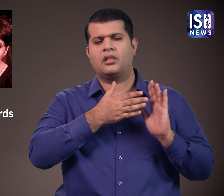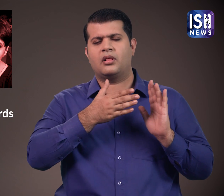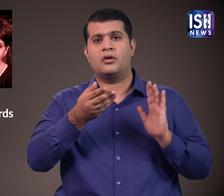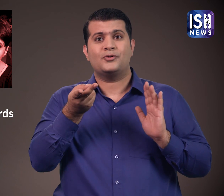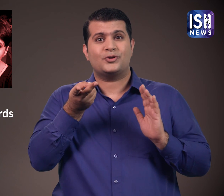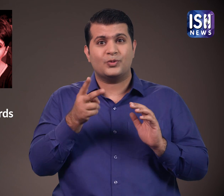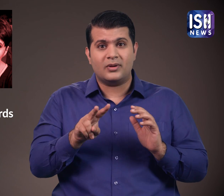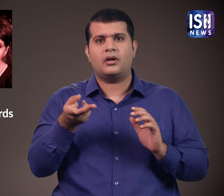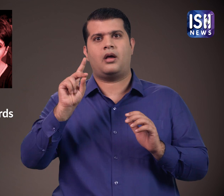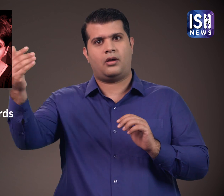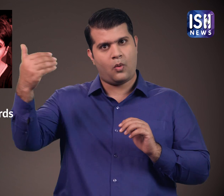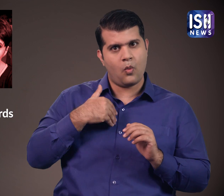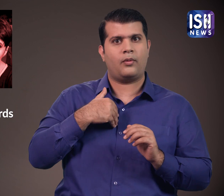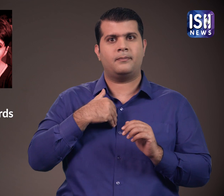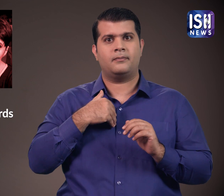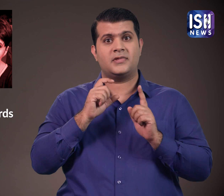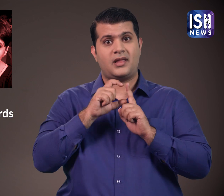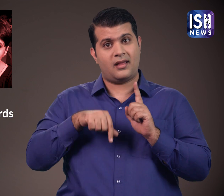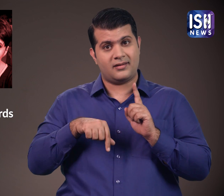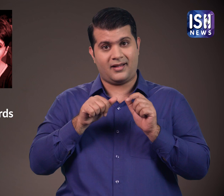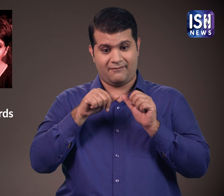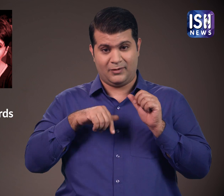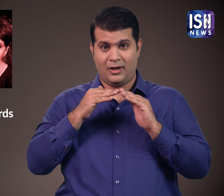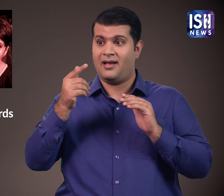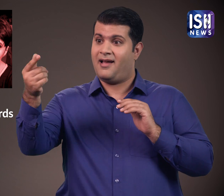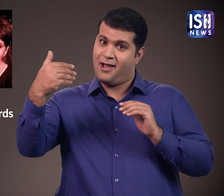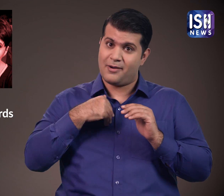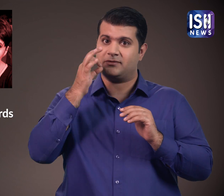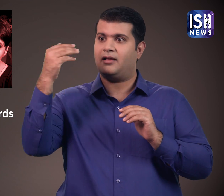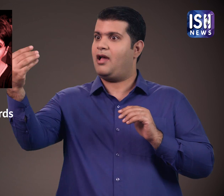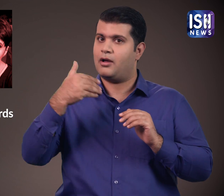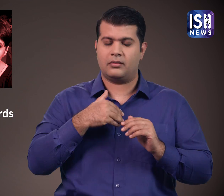2 days later he said she came back to his Delhi home,